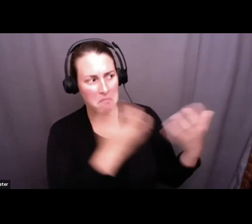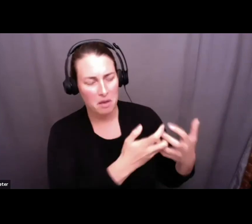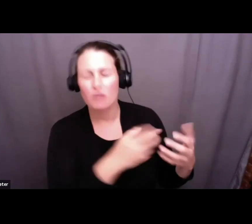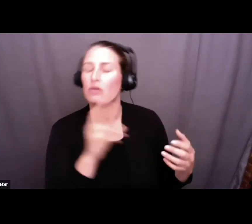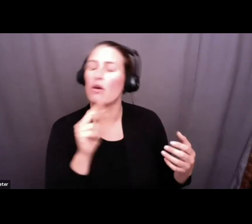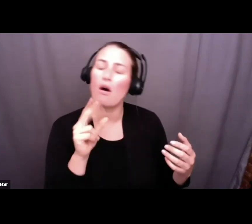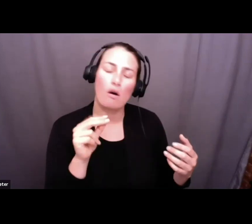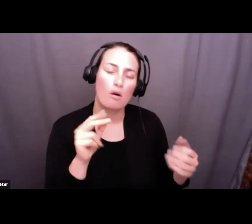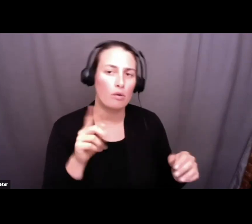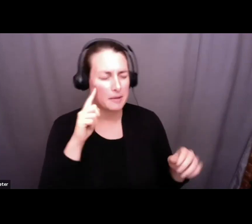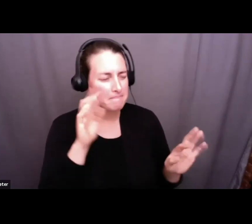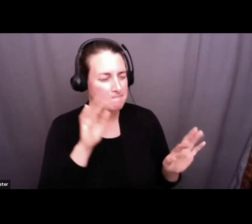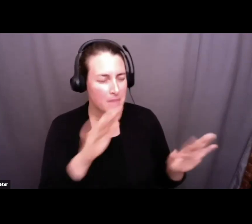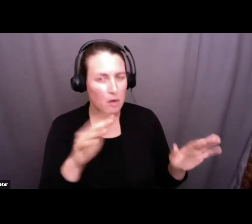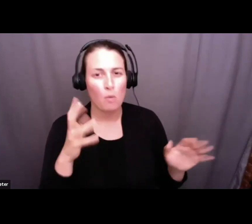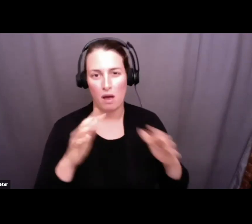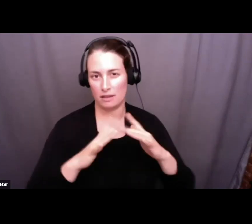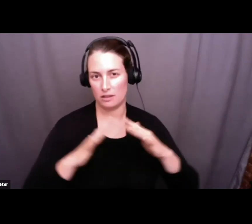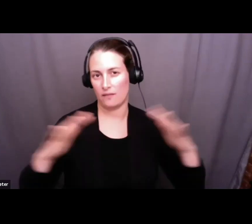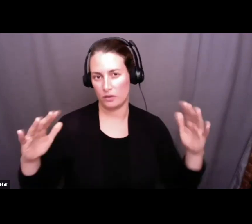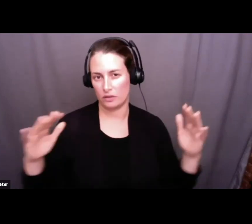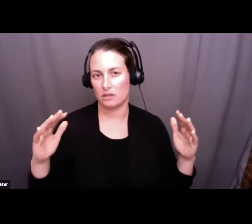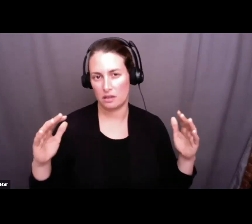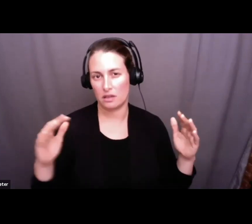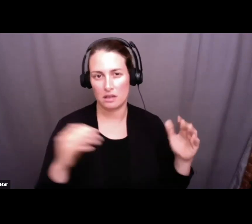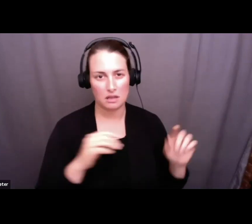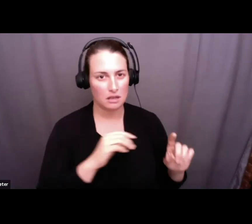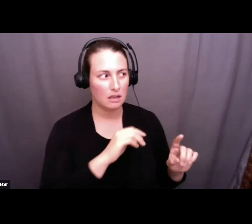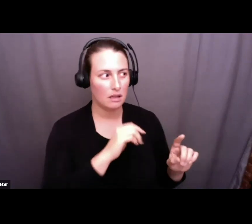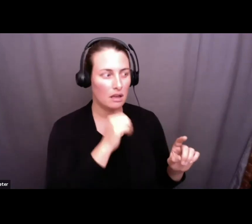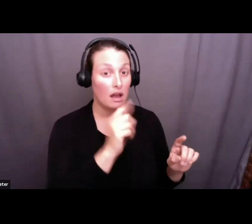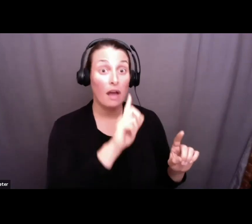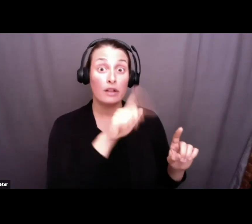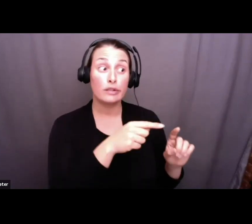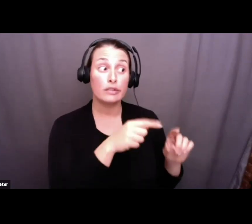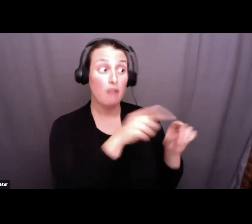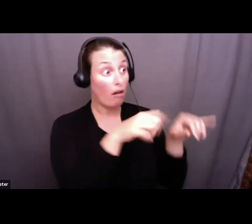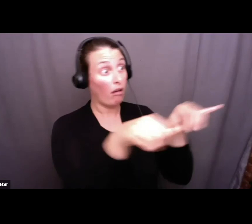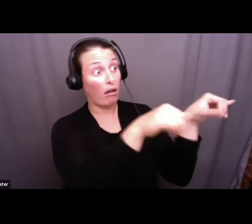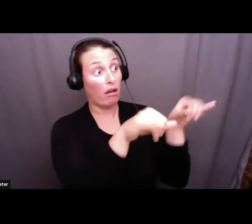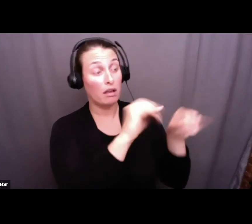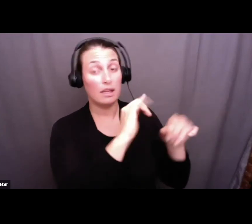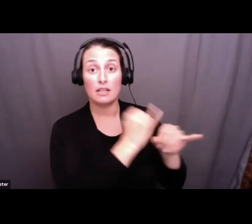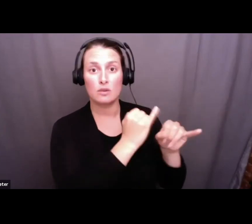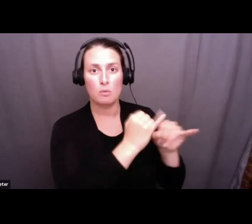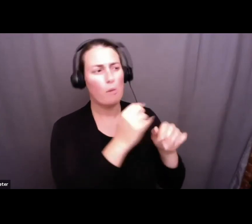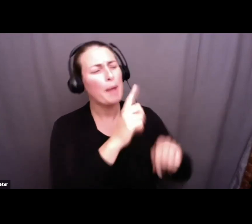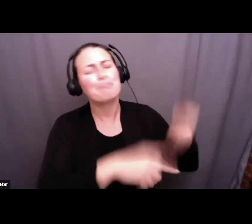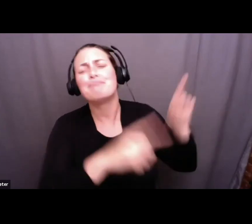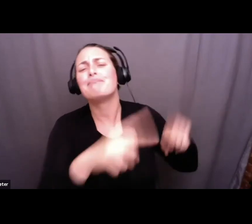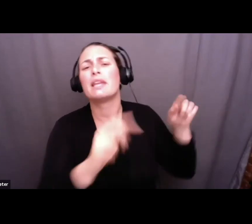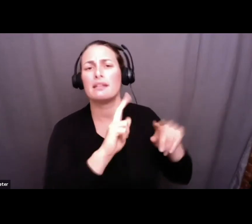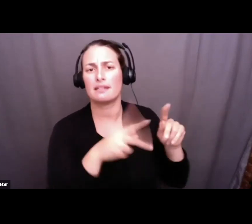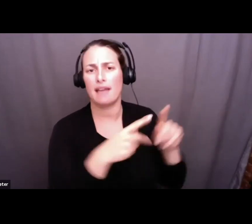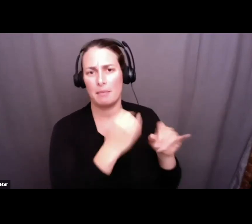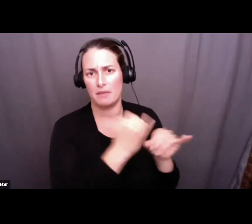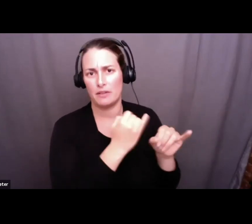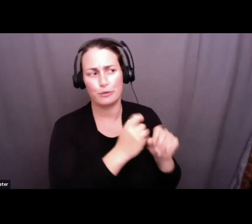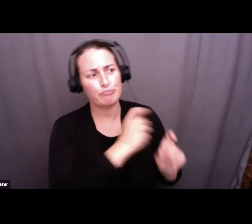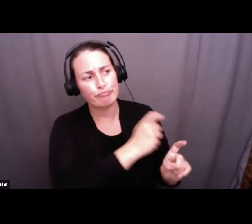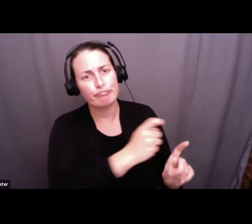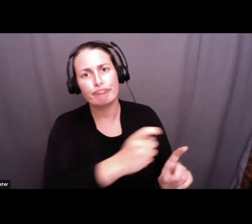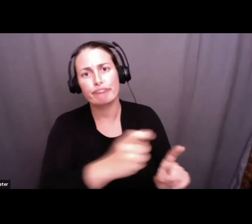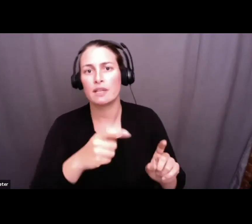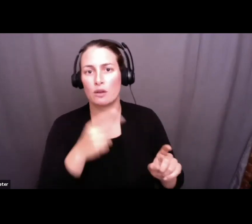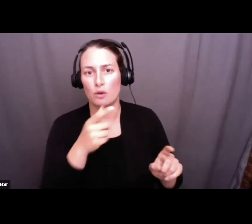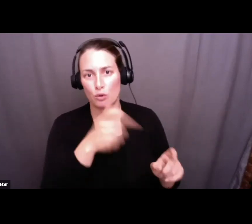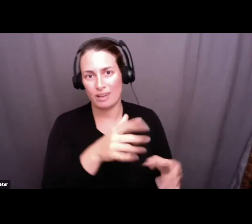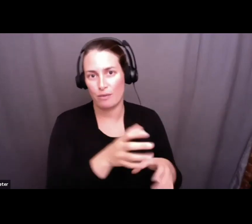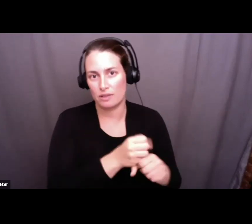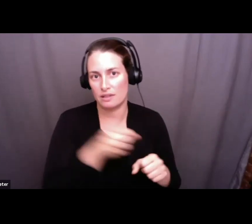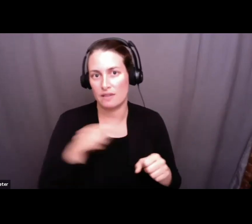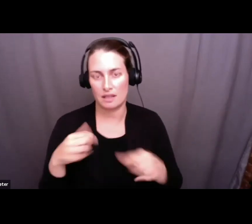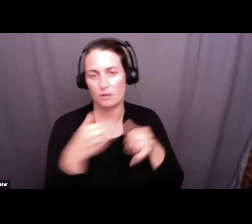a large diversity of different types of institutions as eventual recipients of these awards. So